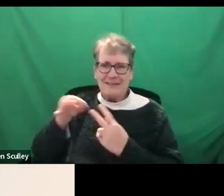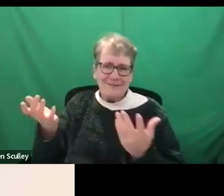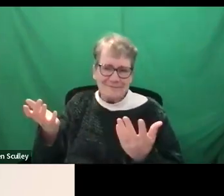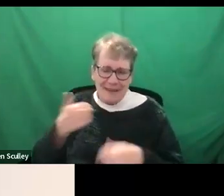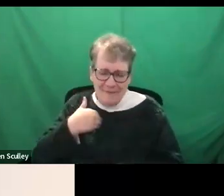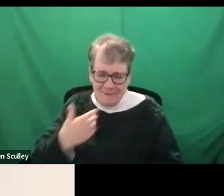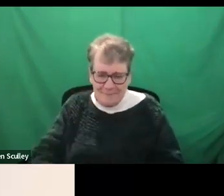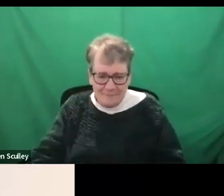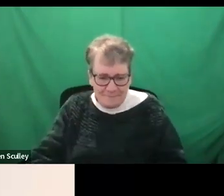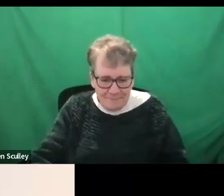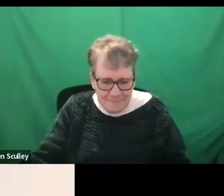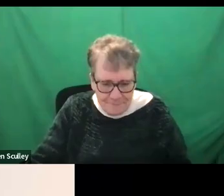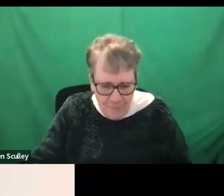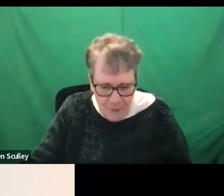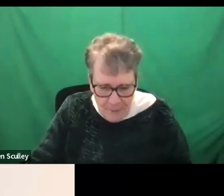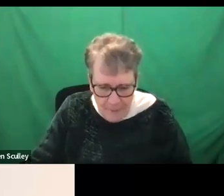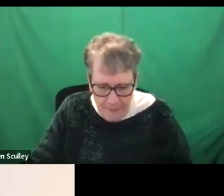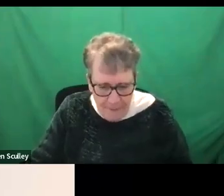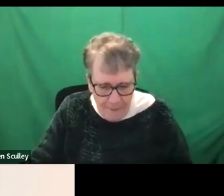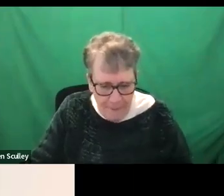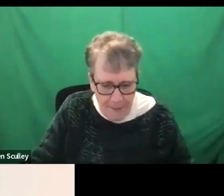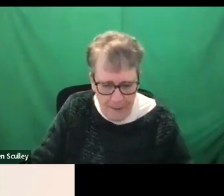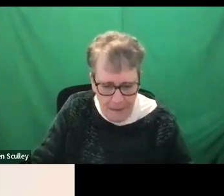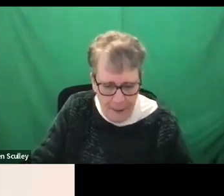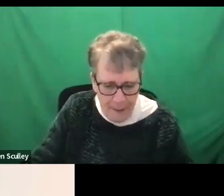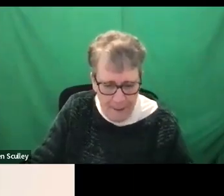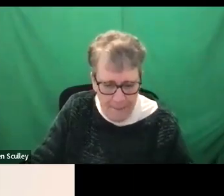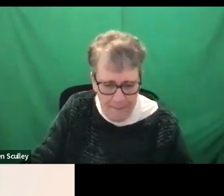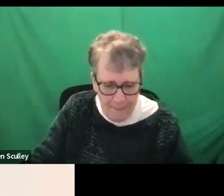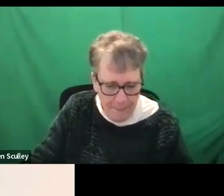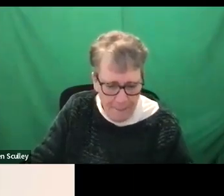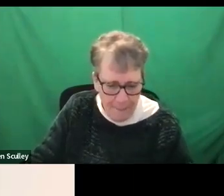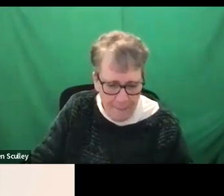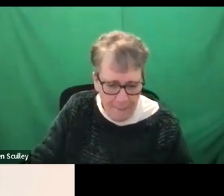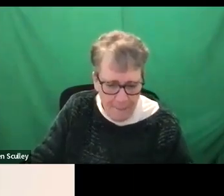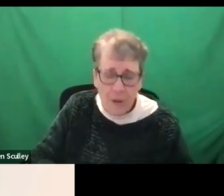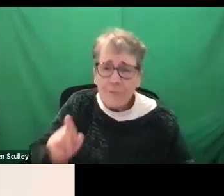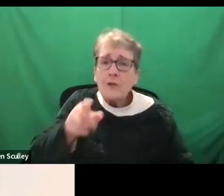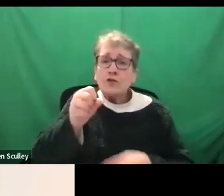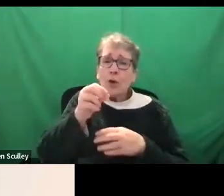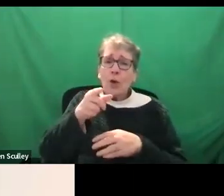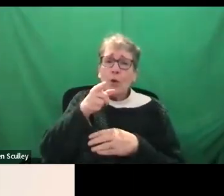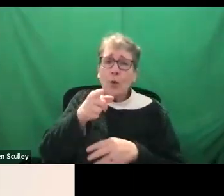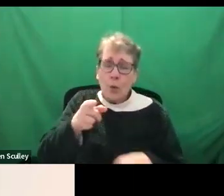and the parent still wants to go through with the speech method, that is their prerogative. That is their right to do so.